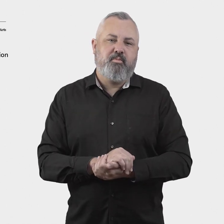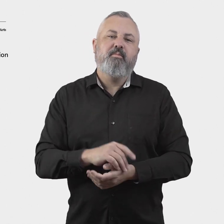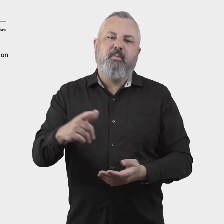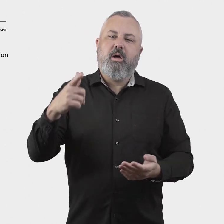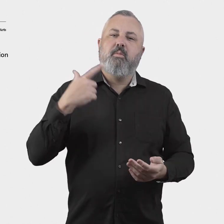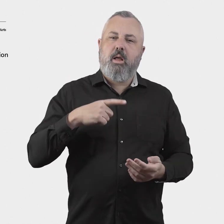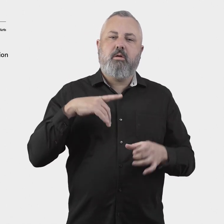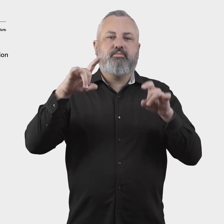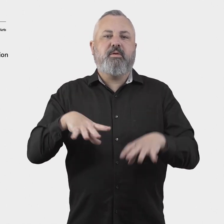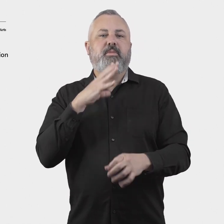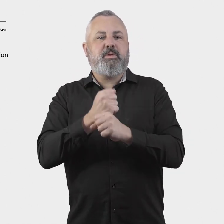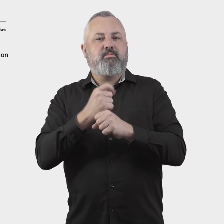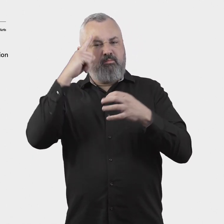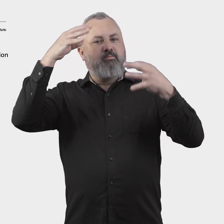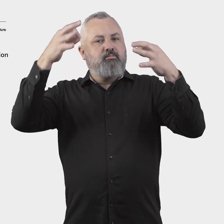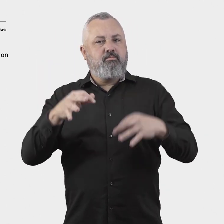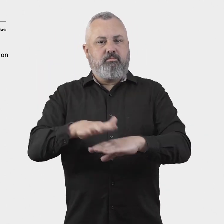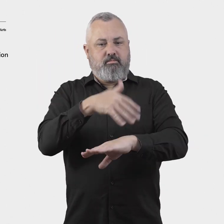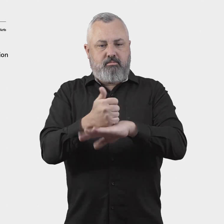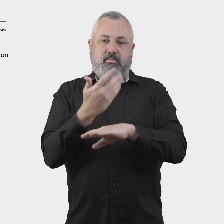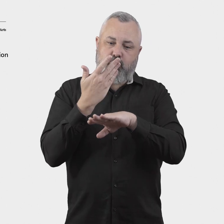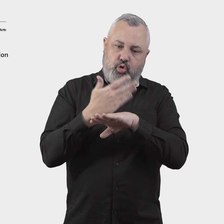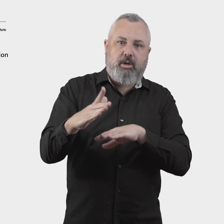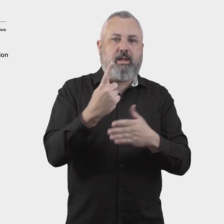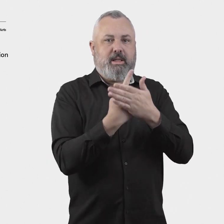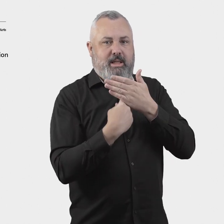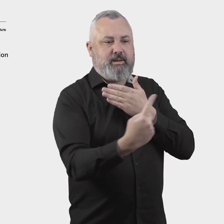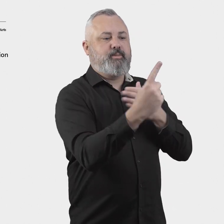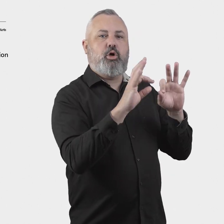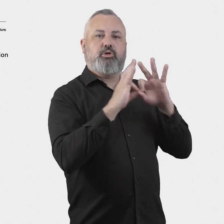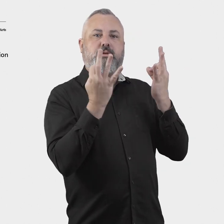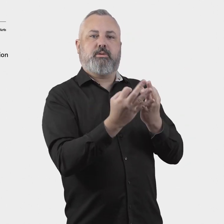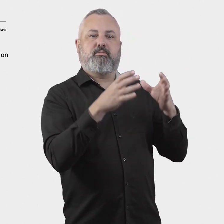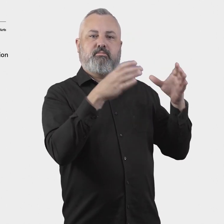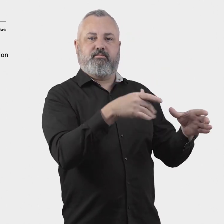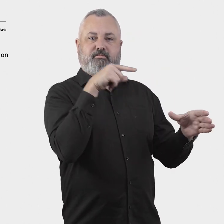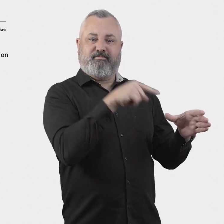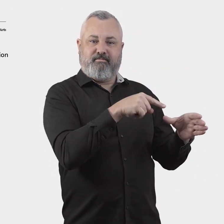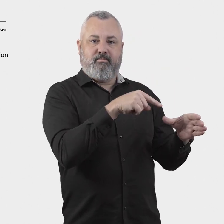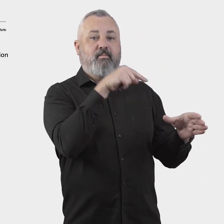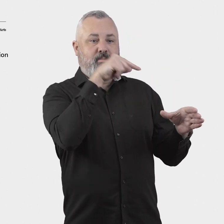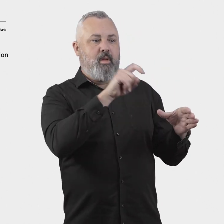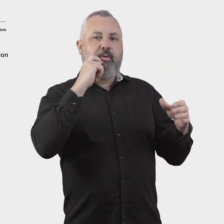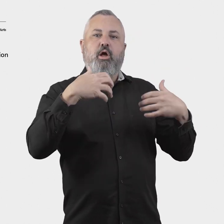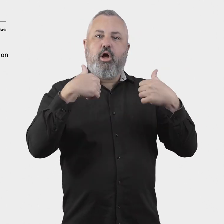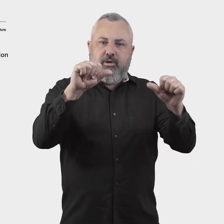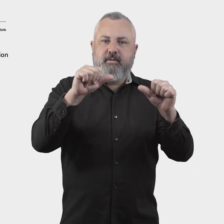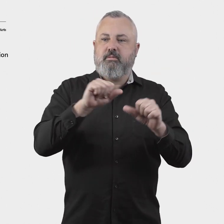In this context, the government has decided to establish a new independent body to more effectively protect the